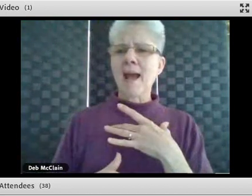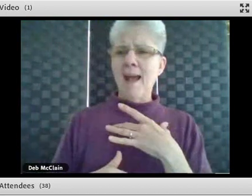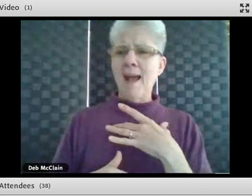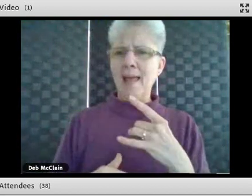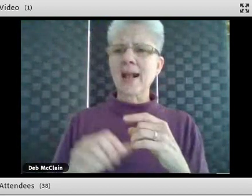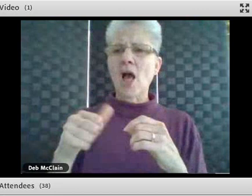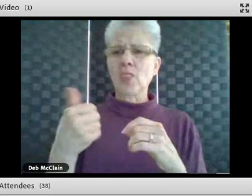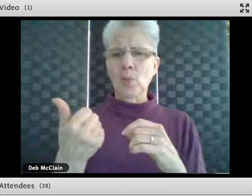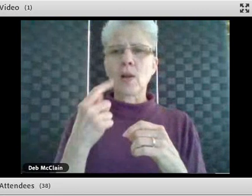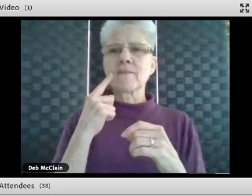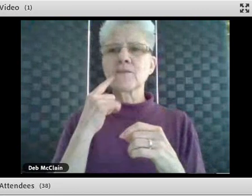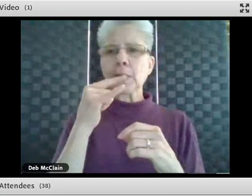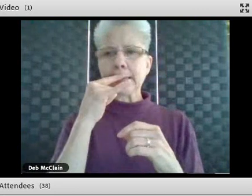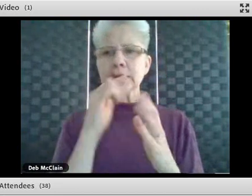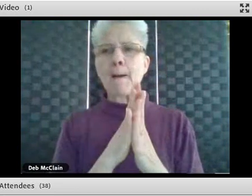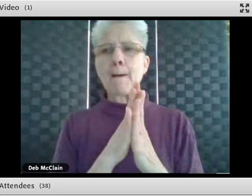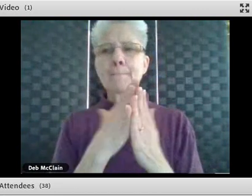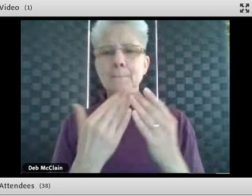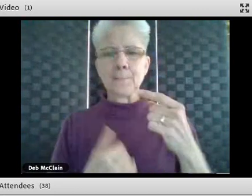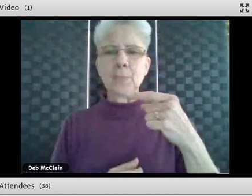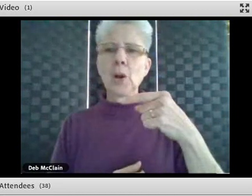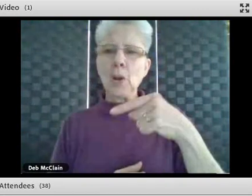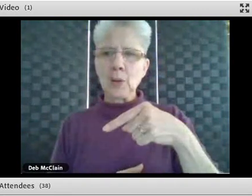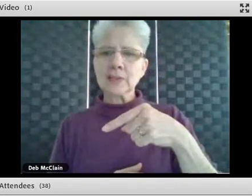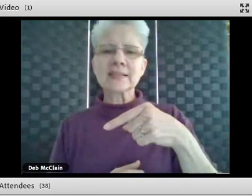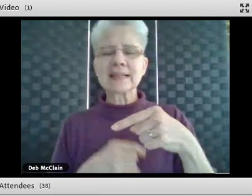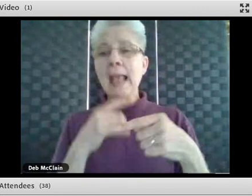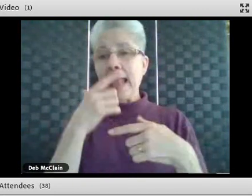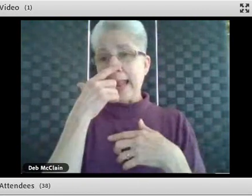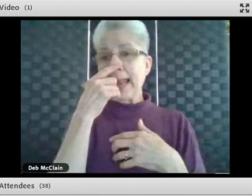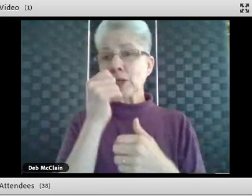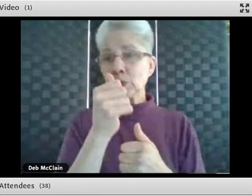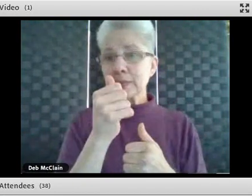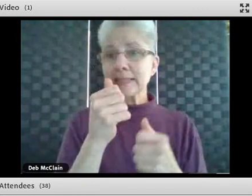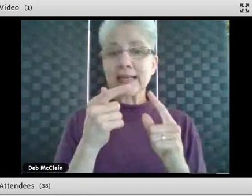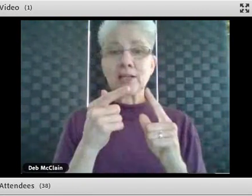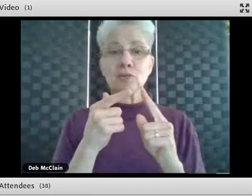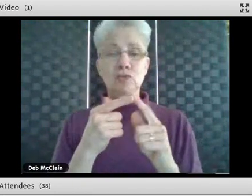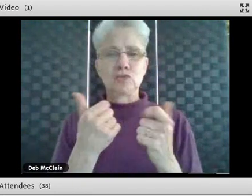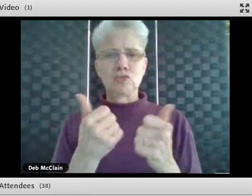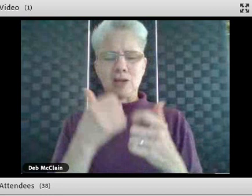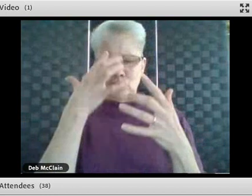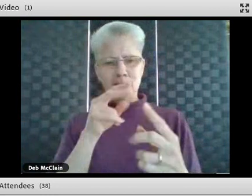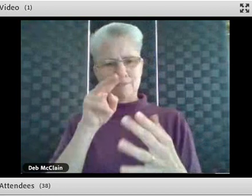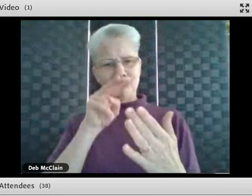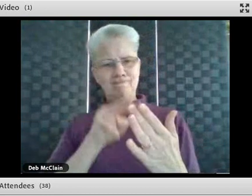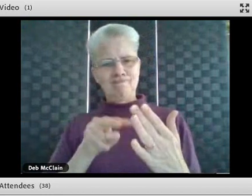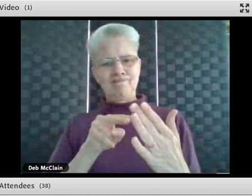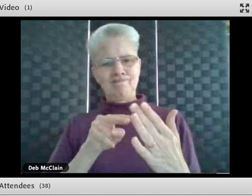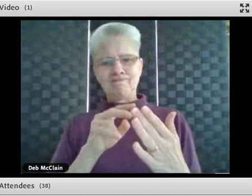Especially for kids' books, right? It can be interesting to determine what to assign.